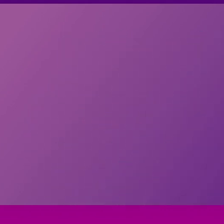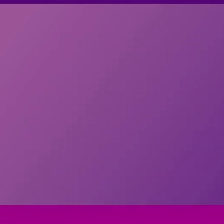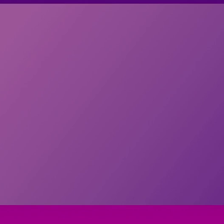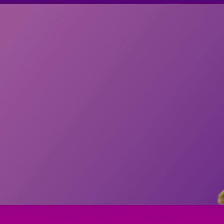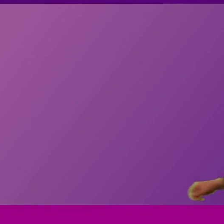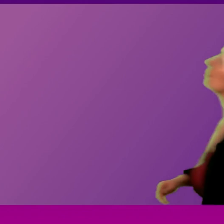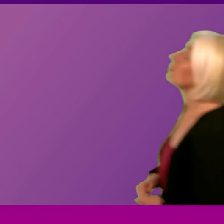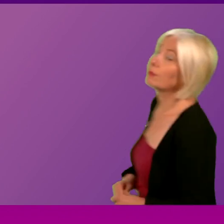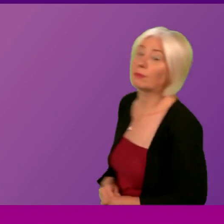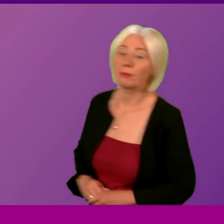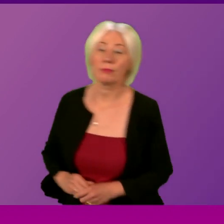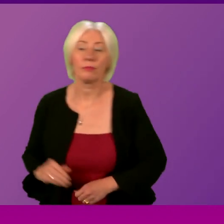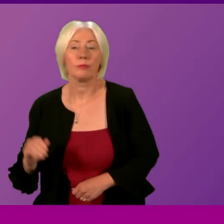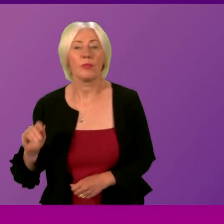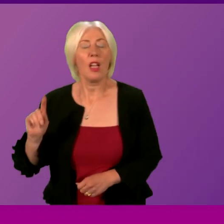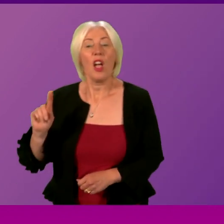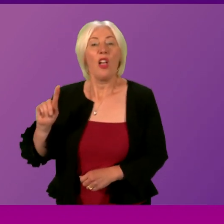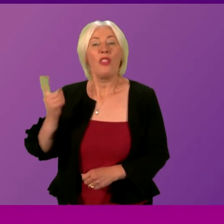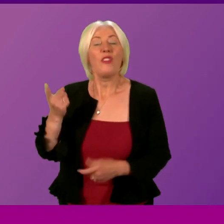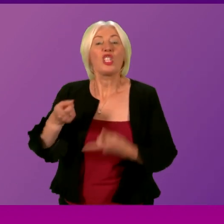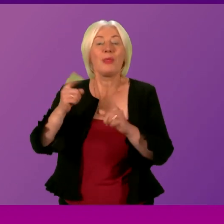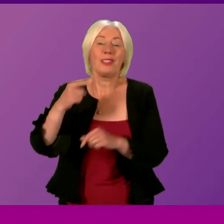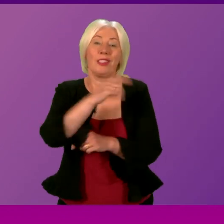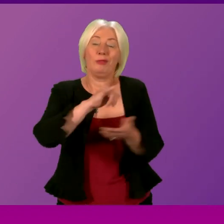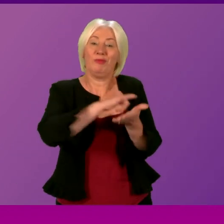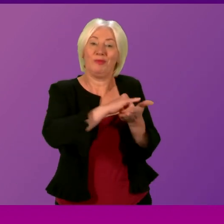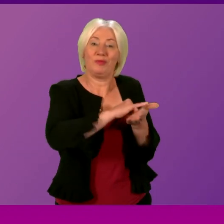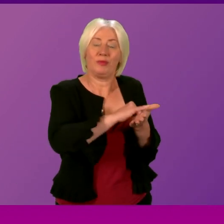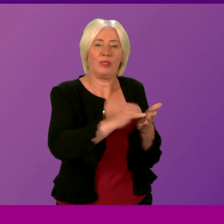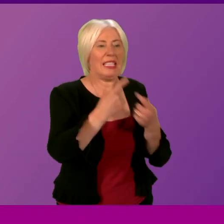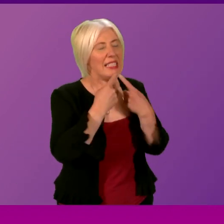As the First Minister grandstands in New York, accusing the rest of the world of catastrophic